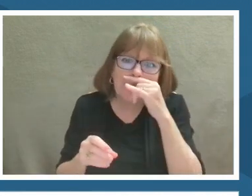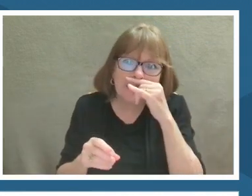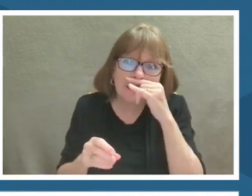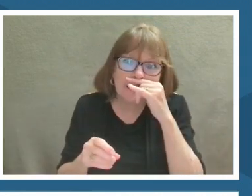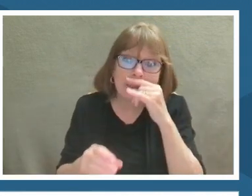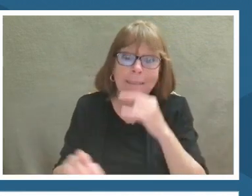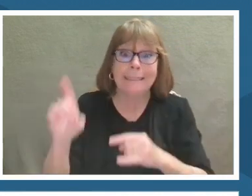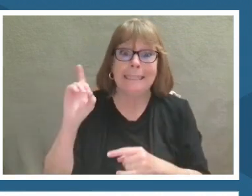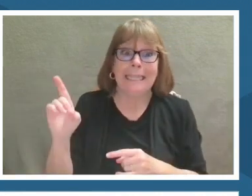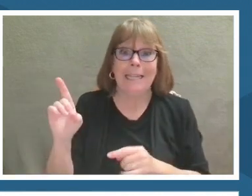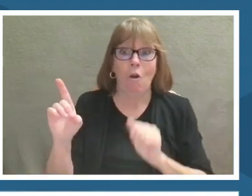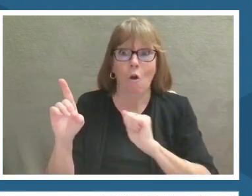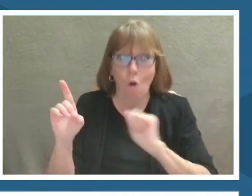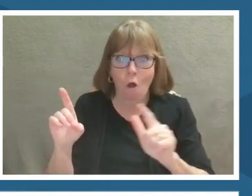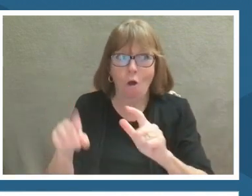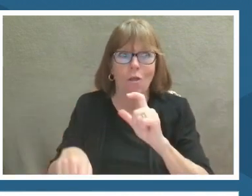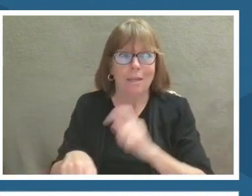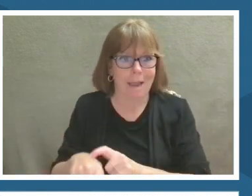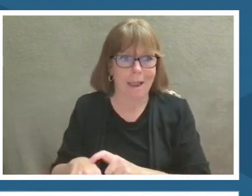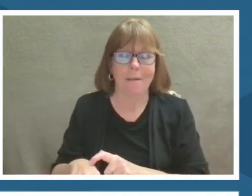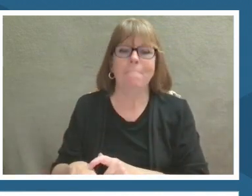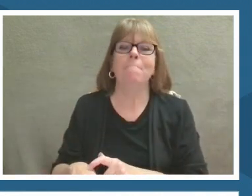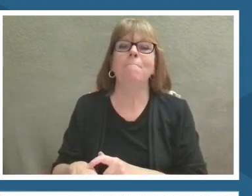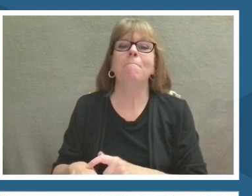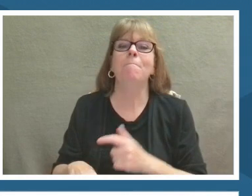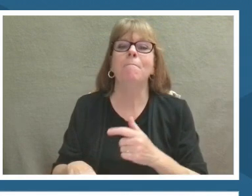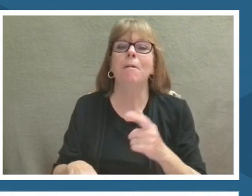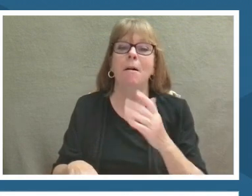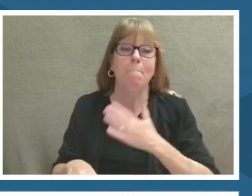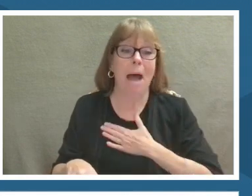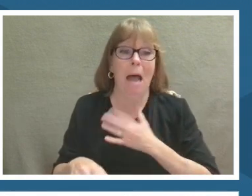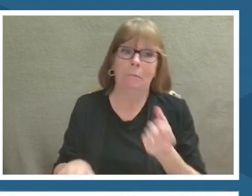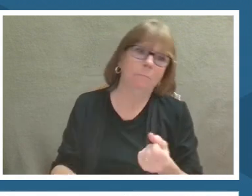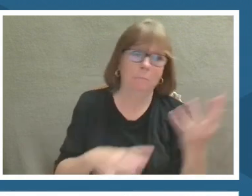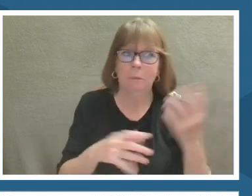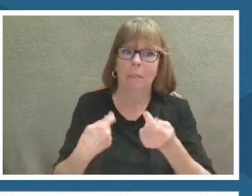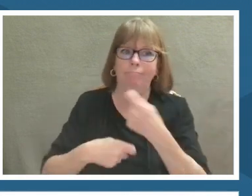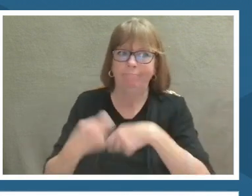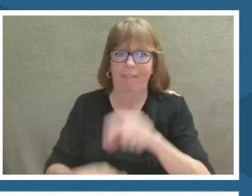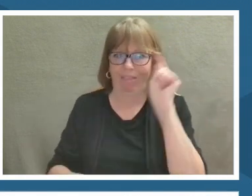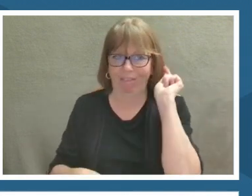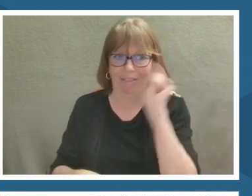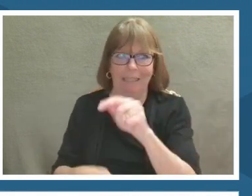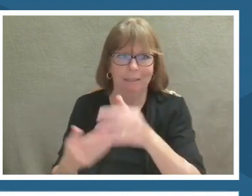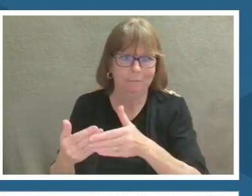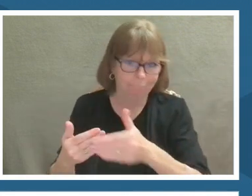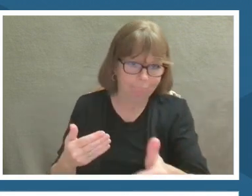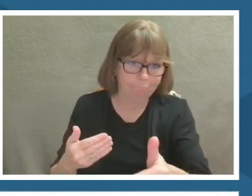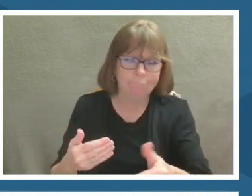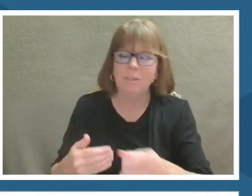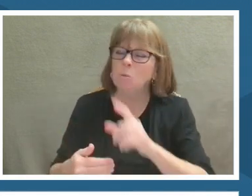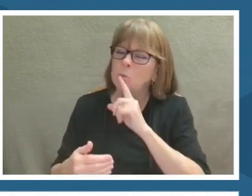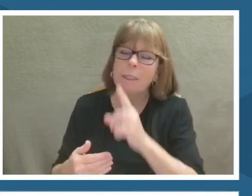framework i'm going to use going forward